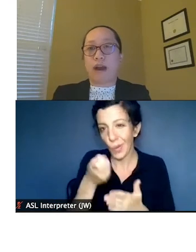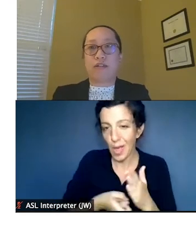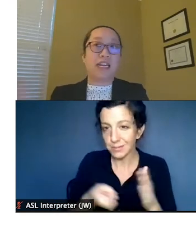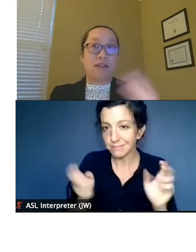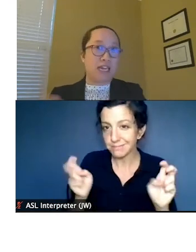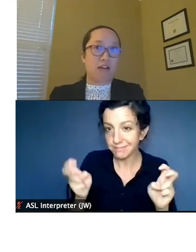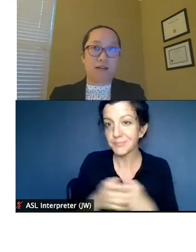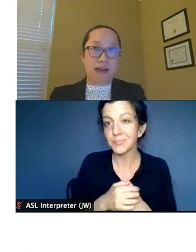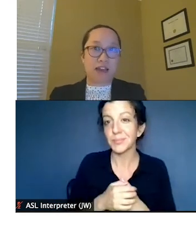than it being automatic.